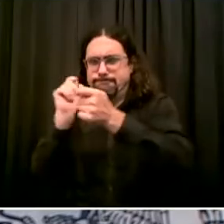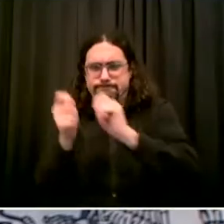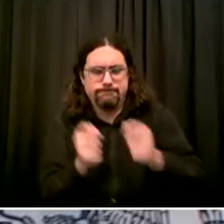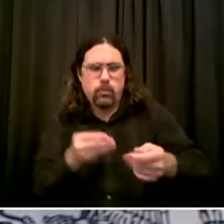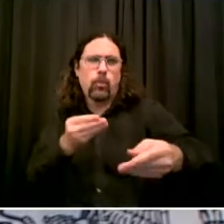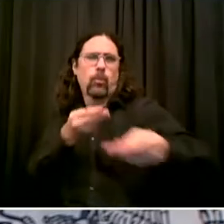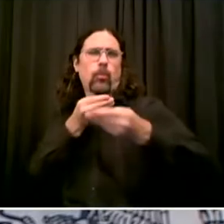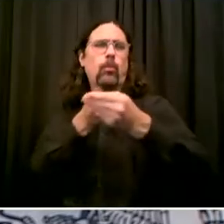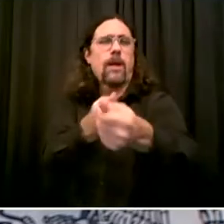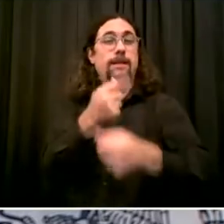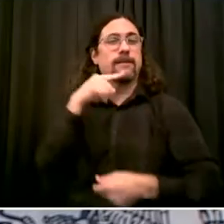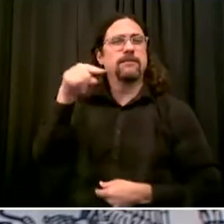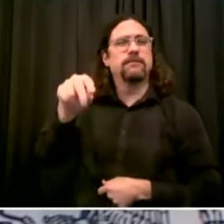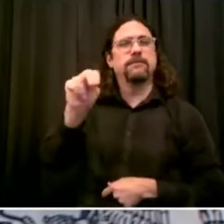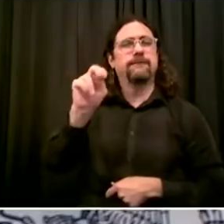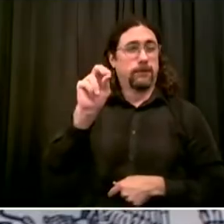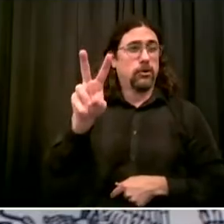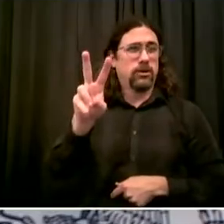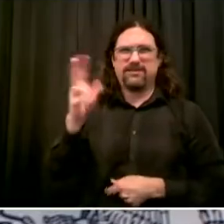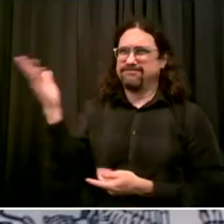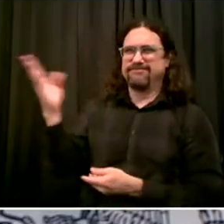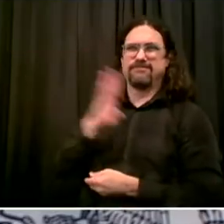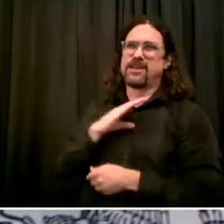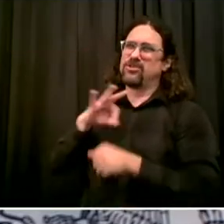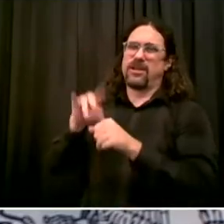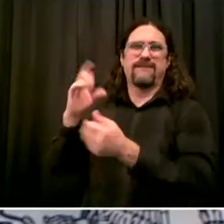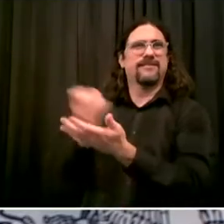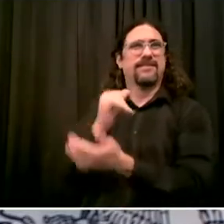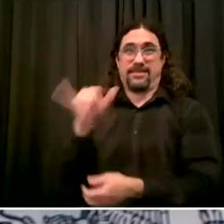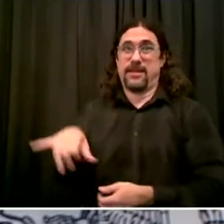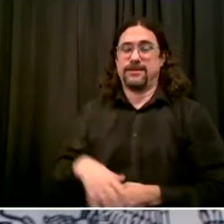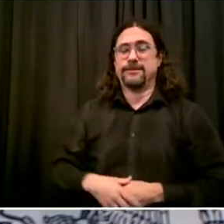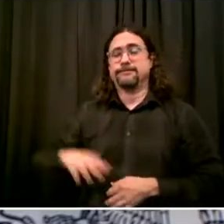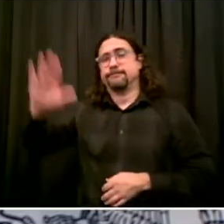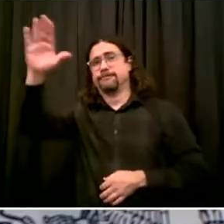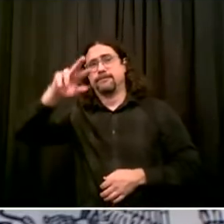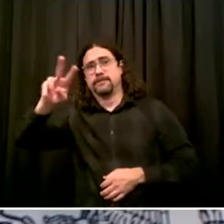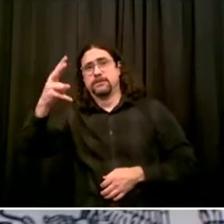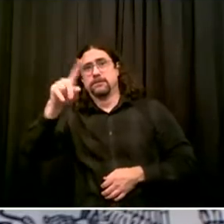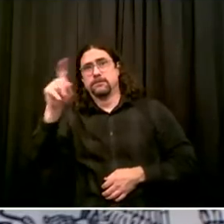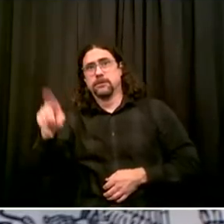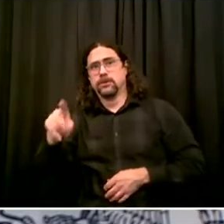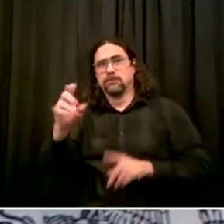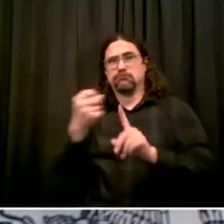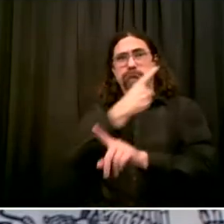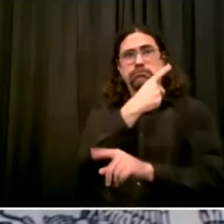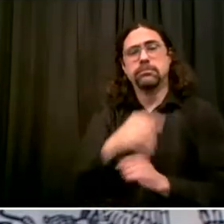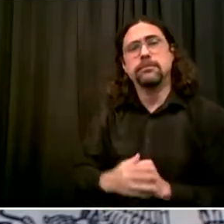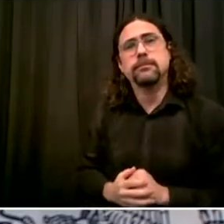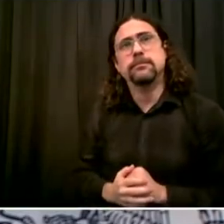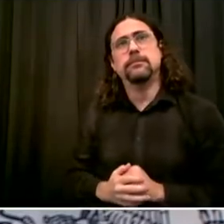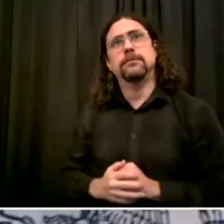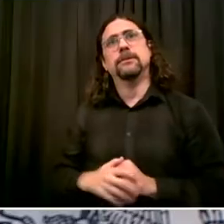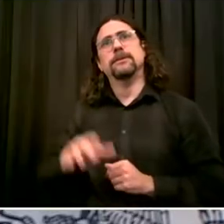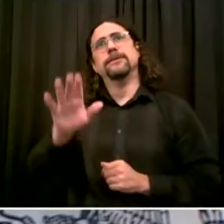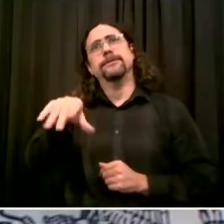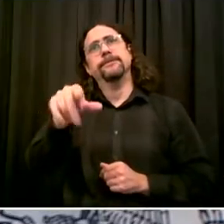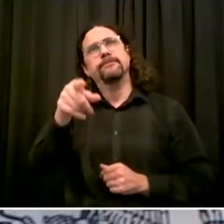DIFFERENT TOPIC, DO YOU KNOW WHEN THE LAST TIME SCHOOL BUS COMPANIES WERE